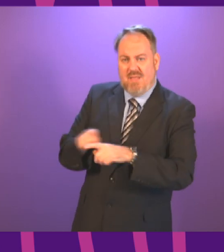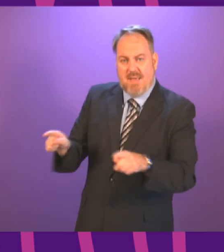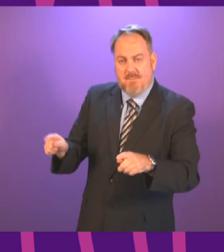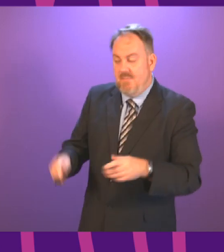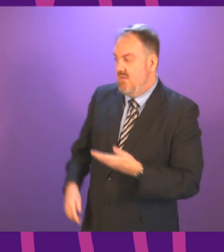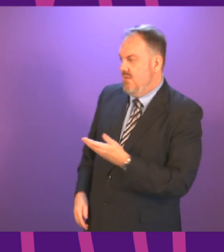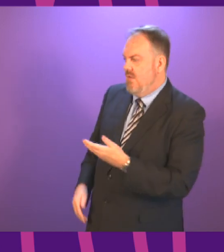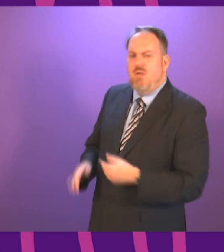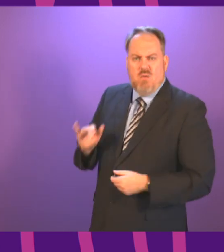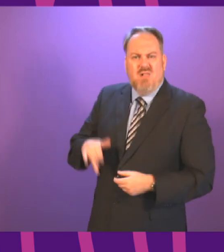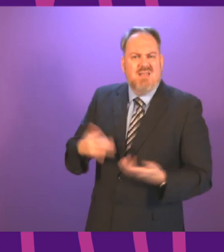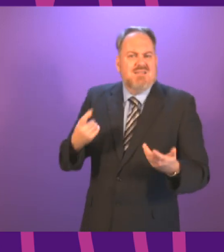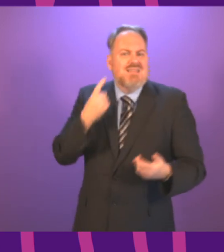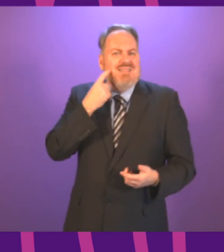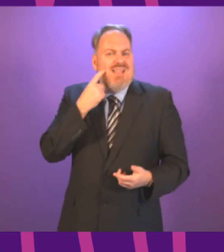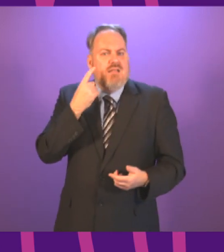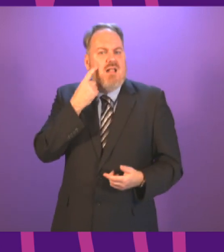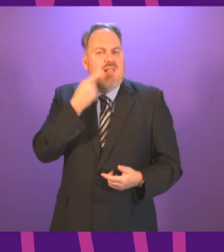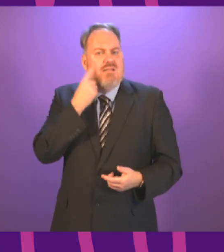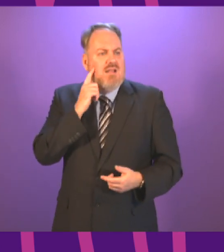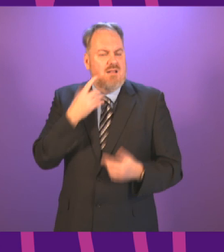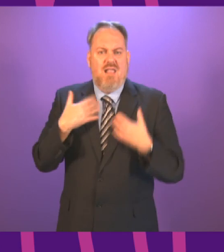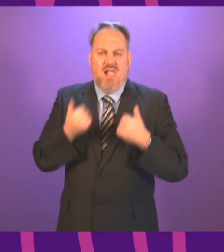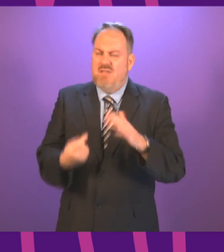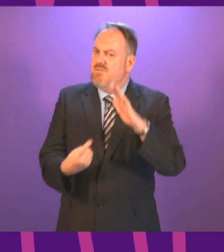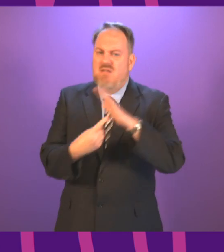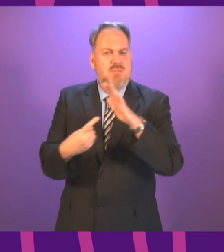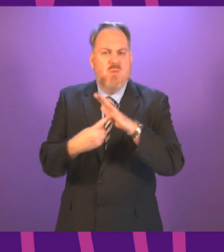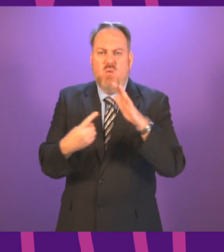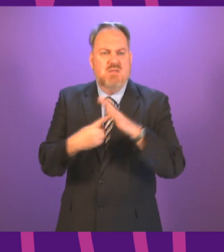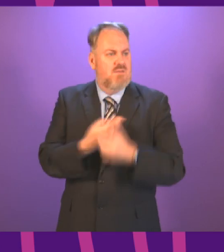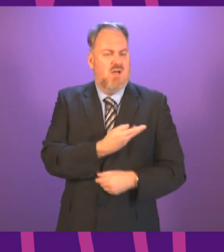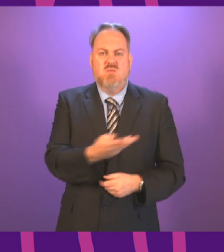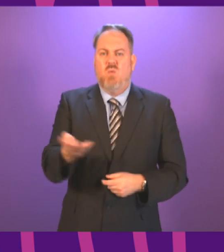general health and wellbeing, and we are absolutely committed to ensuring that it is a priority